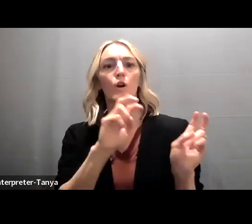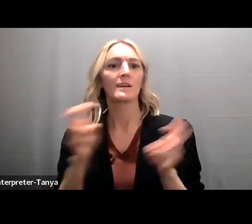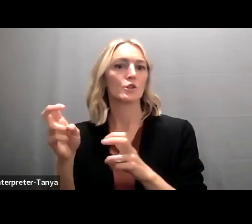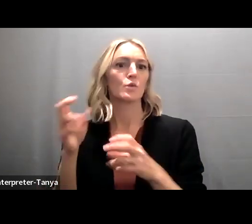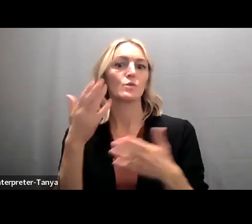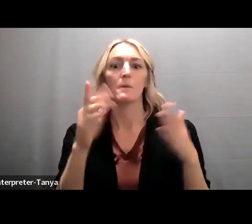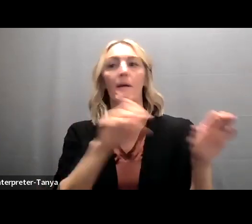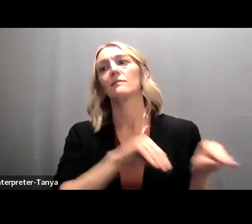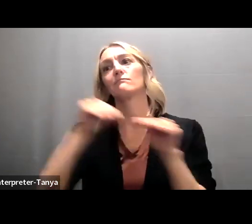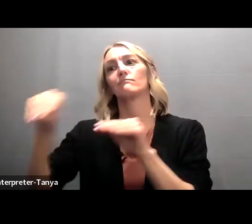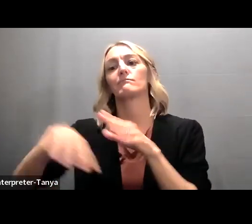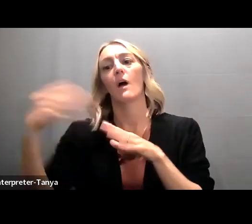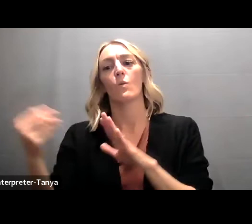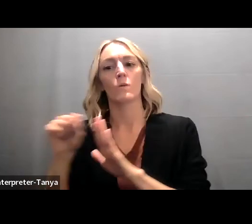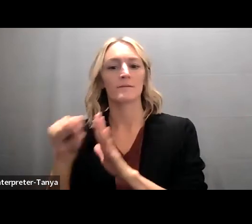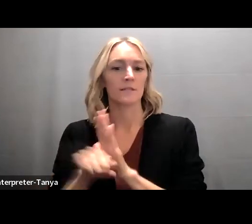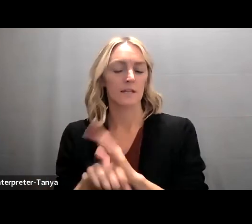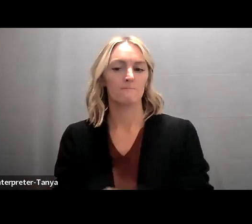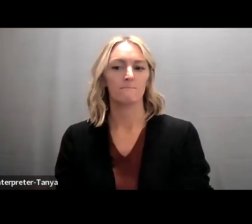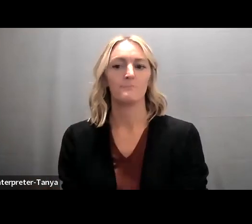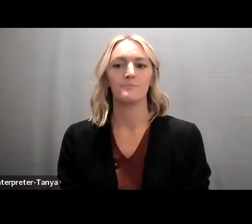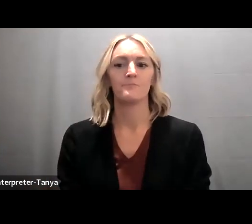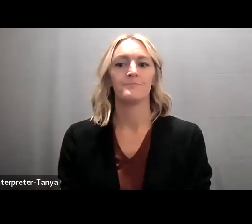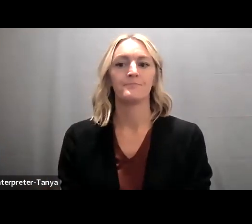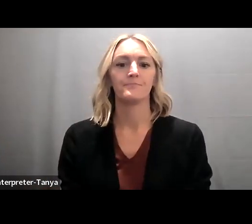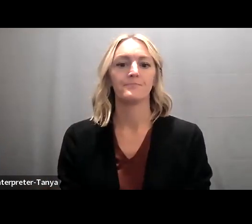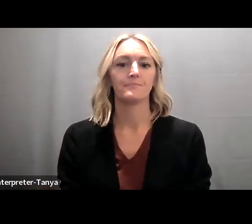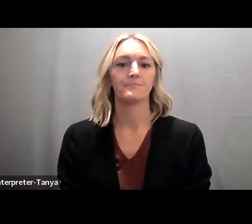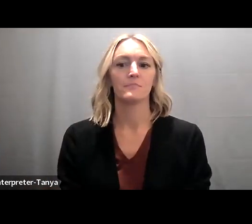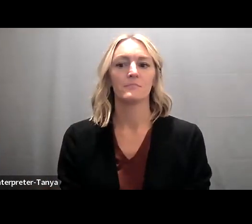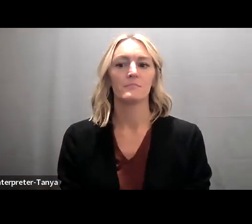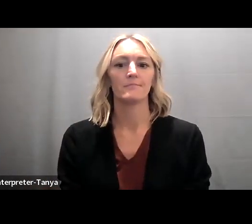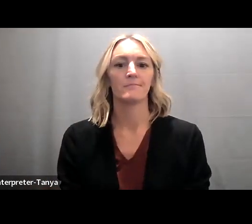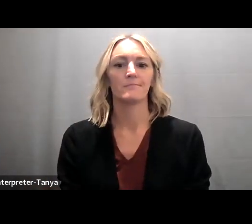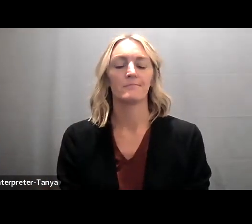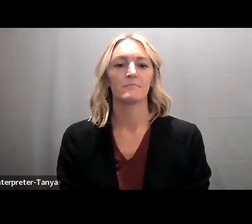state?